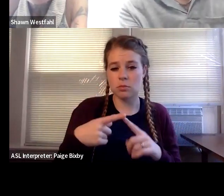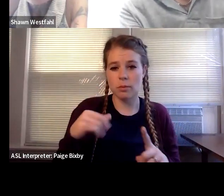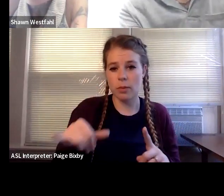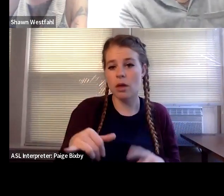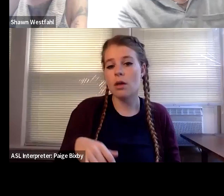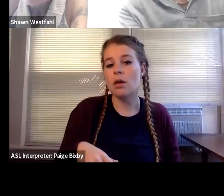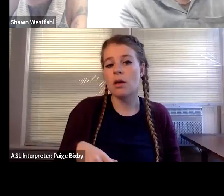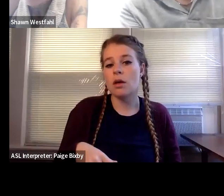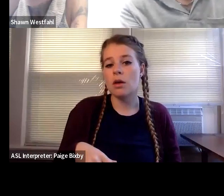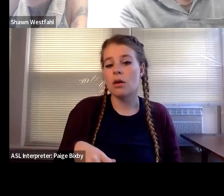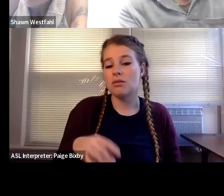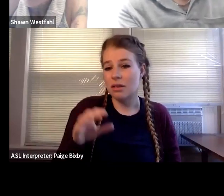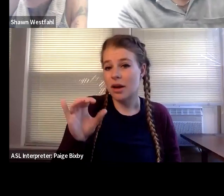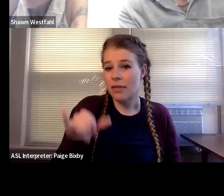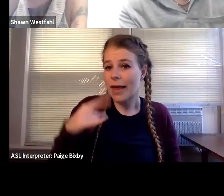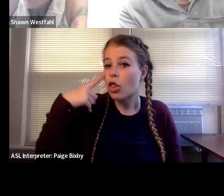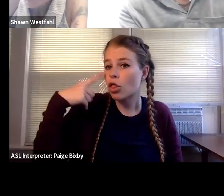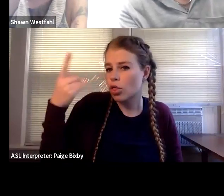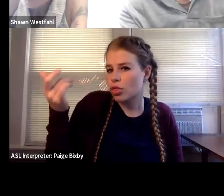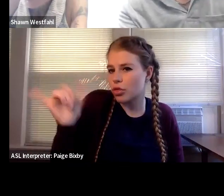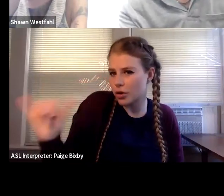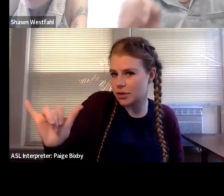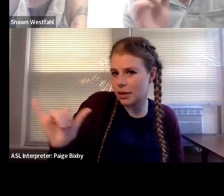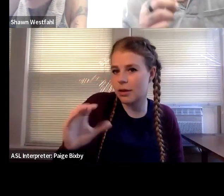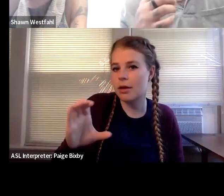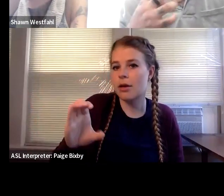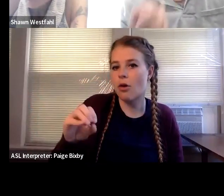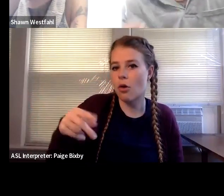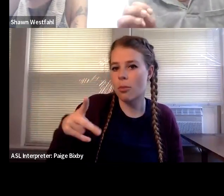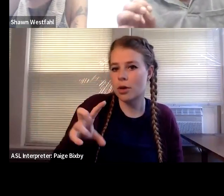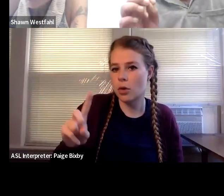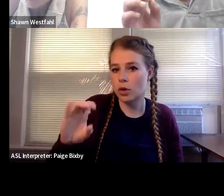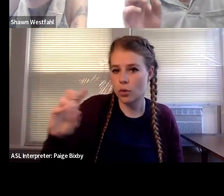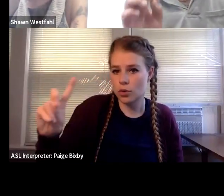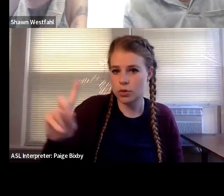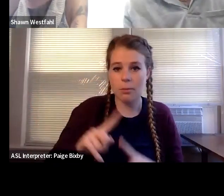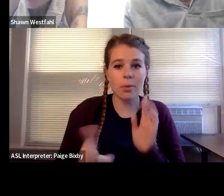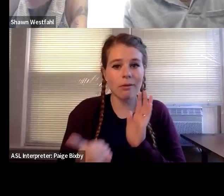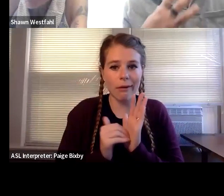it looks like an opioid overdose. But again, you know, looking at some certain things